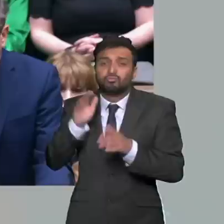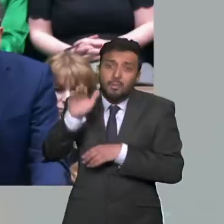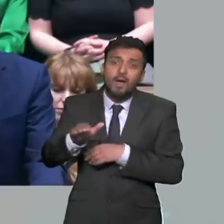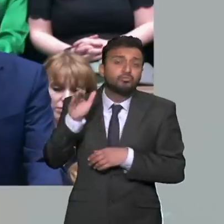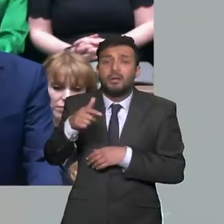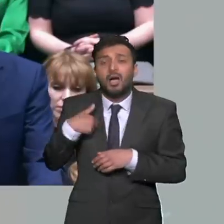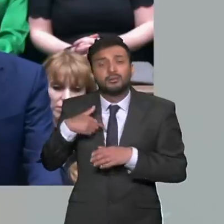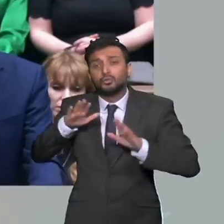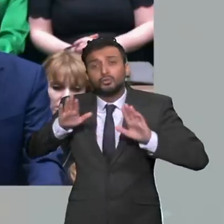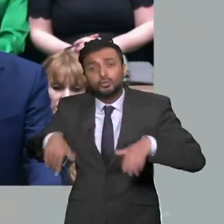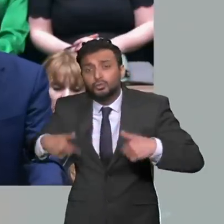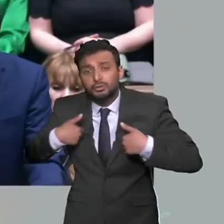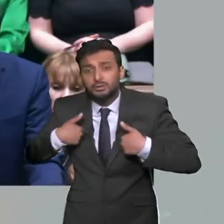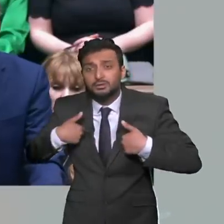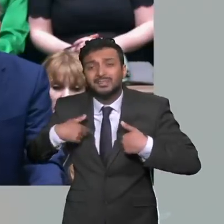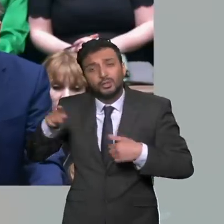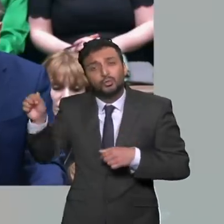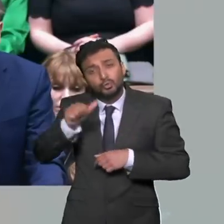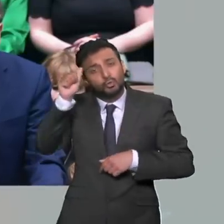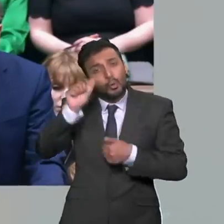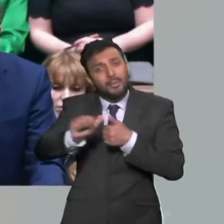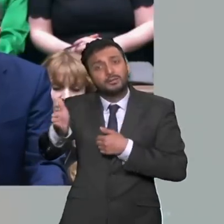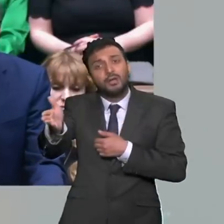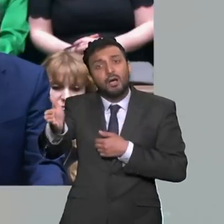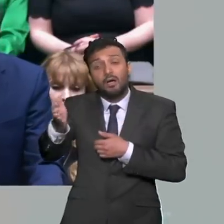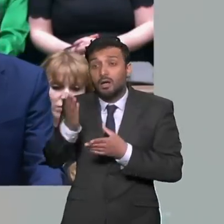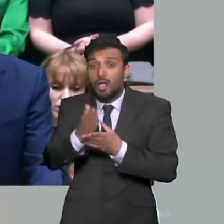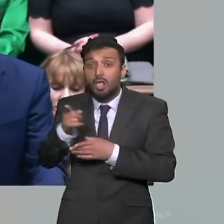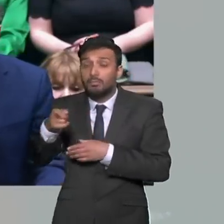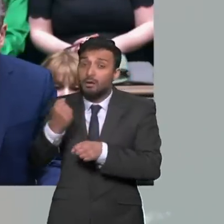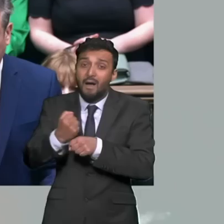I want to raise another issue where the Government are sleepwalking into disaster.